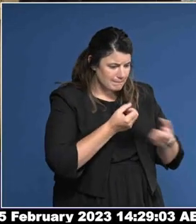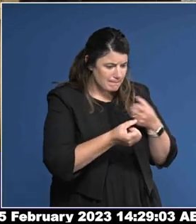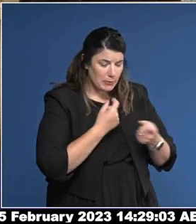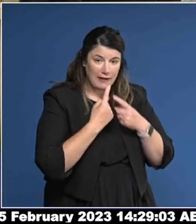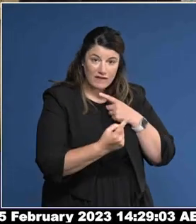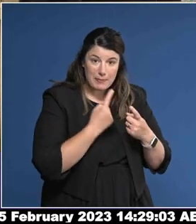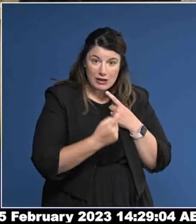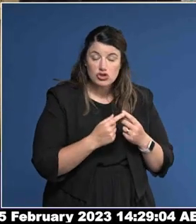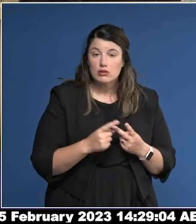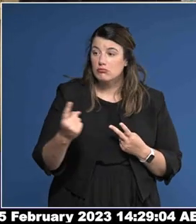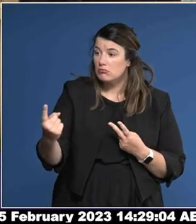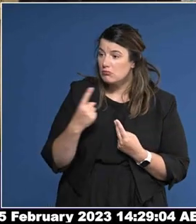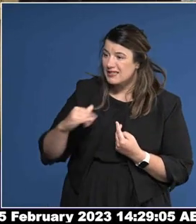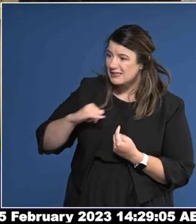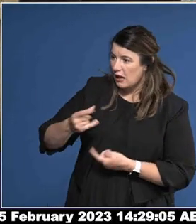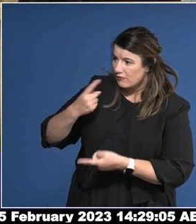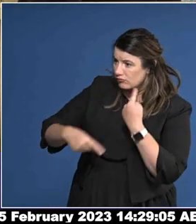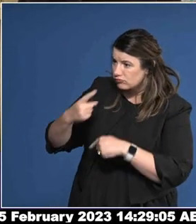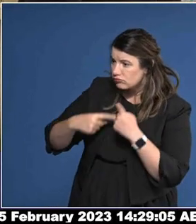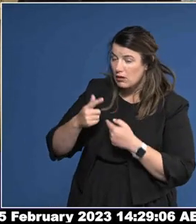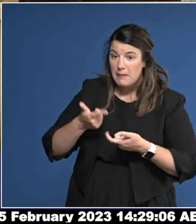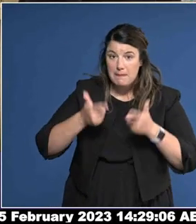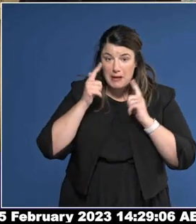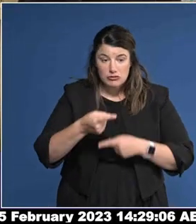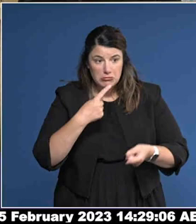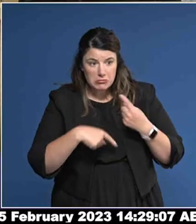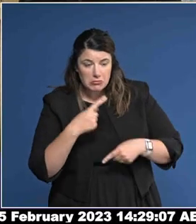members, from team leaders, from managers around potential emerging cultures of concern